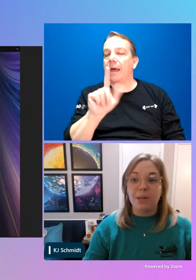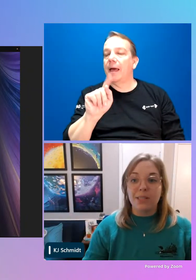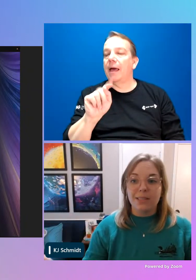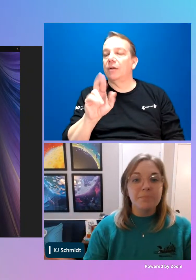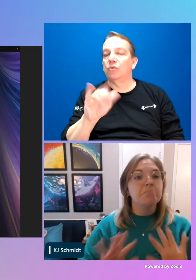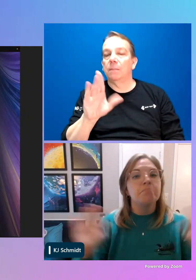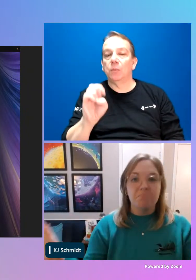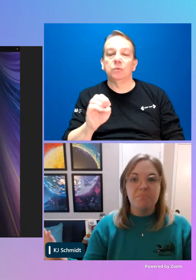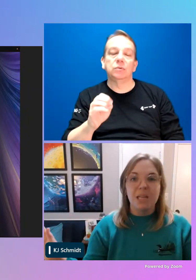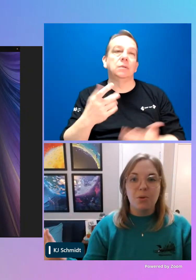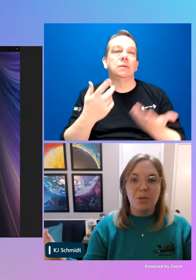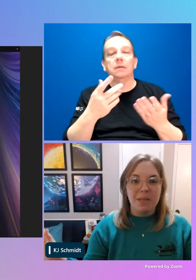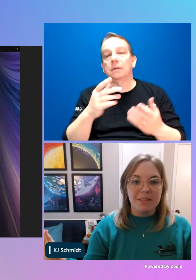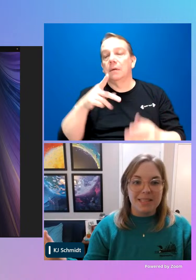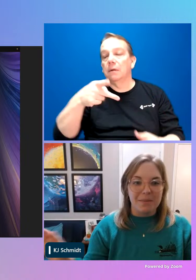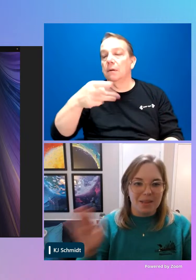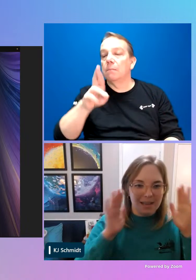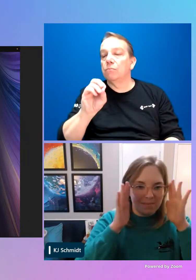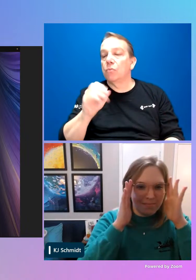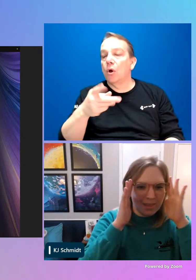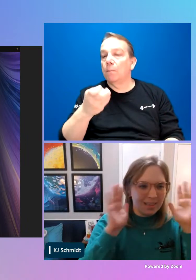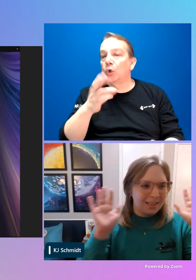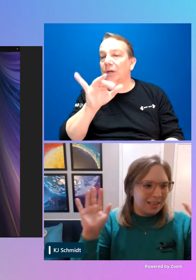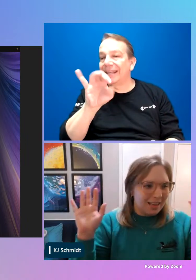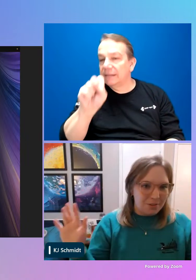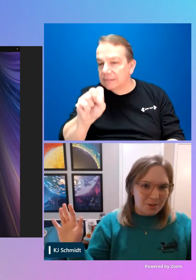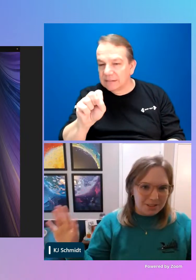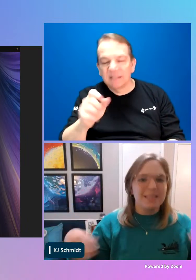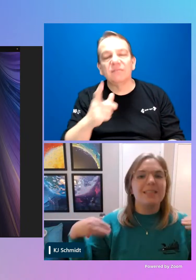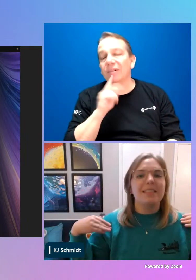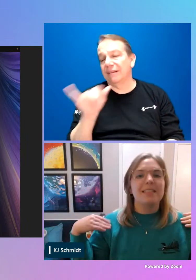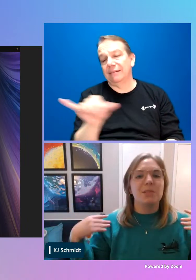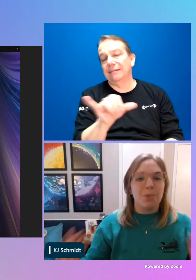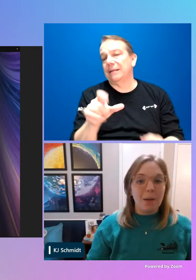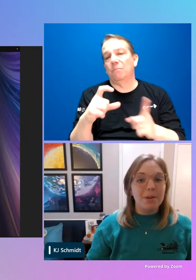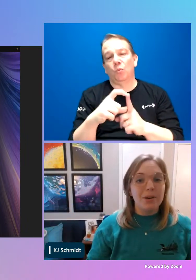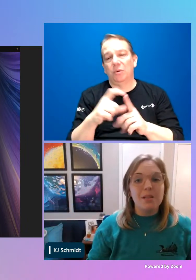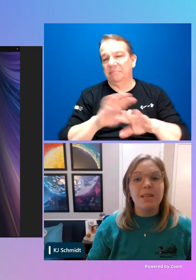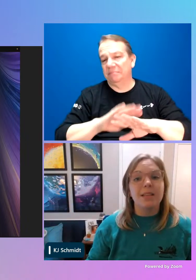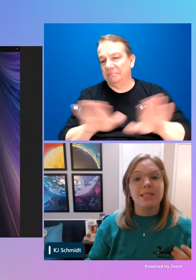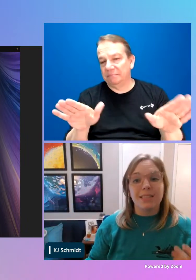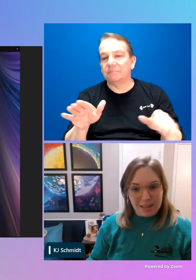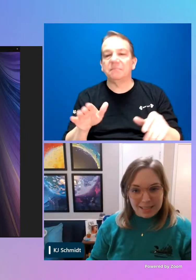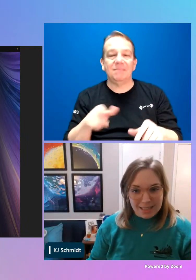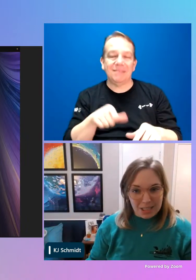They both mean the same thing. And folks, this is probably